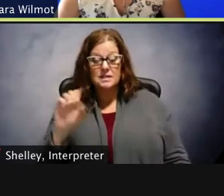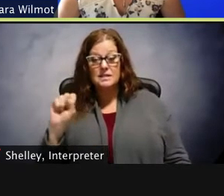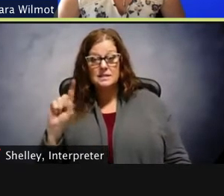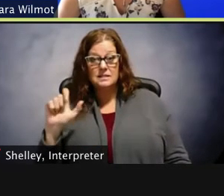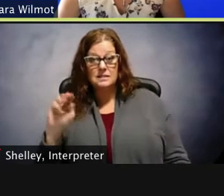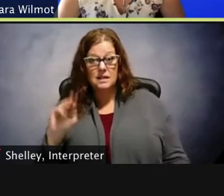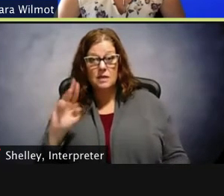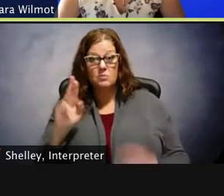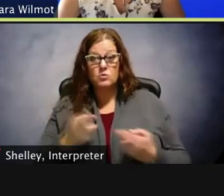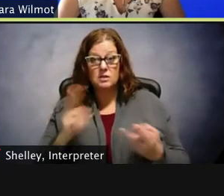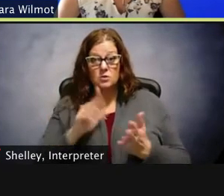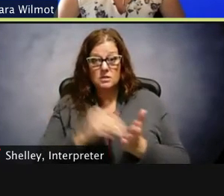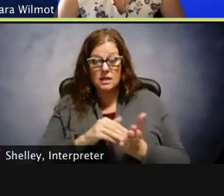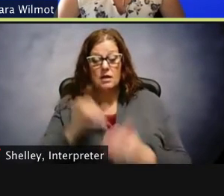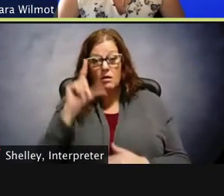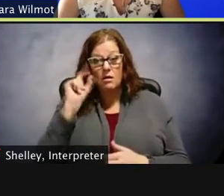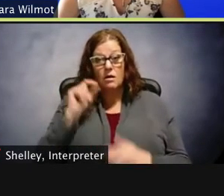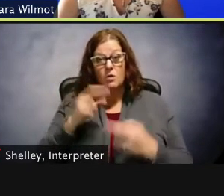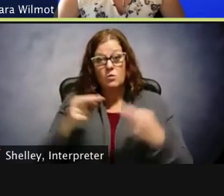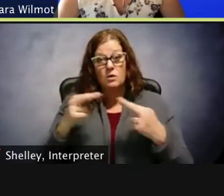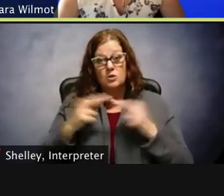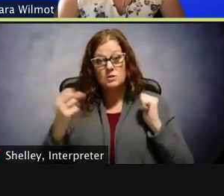Gallaudet Regional Center South, and NTID